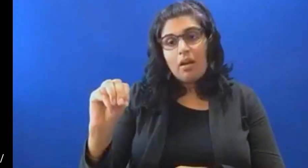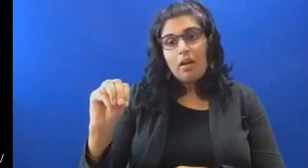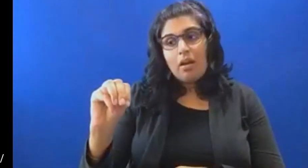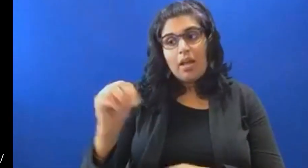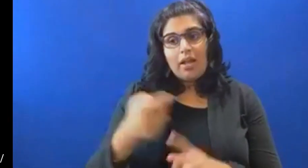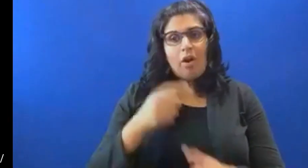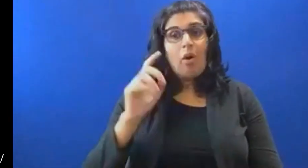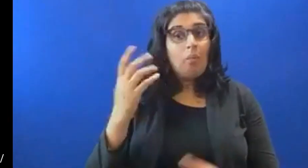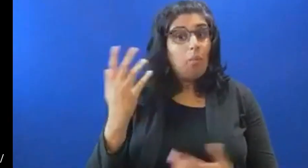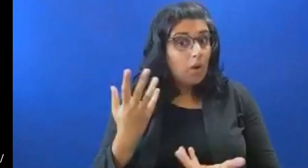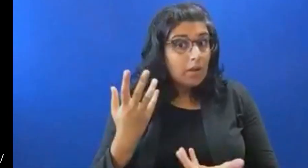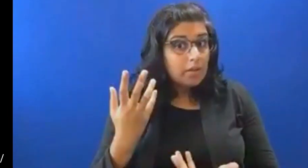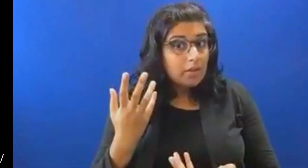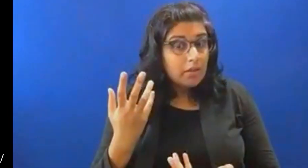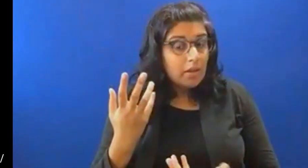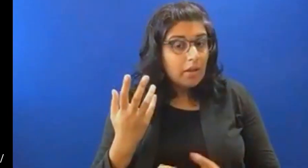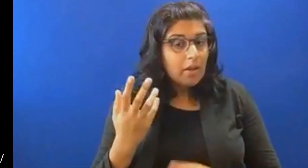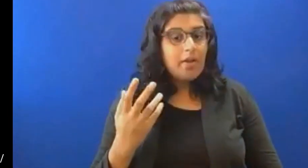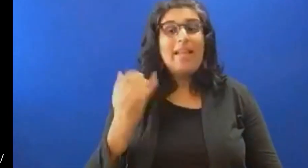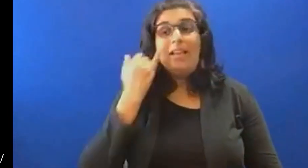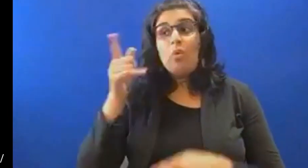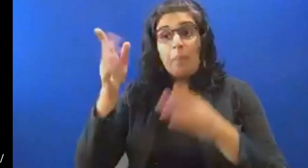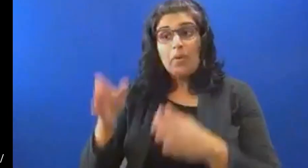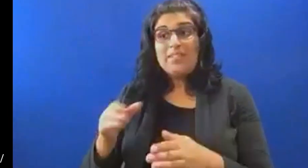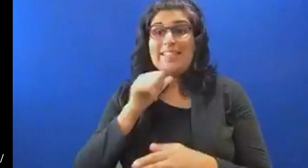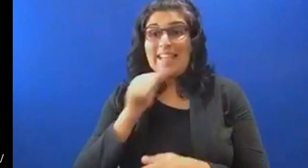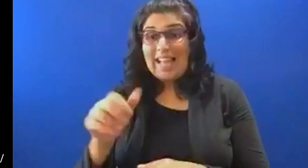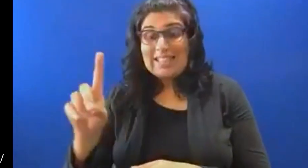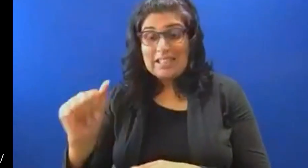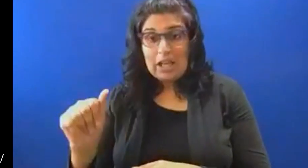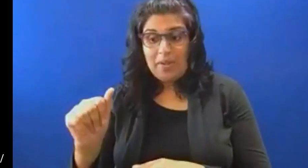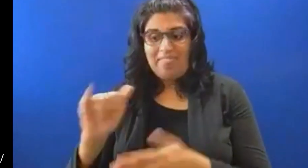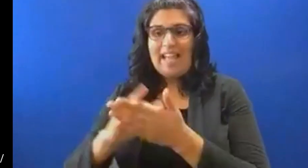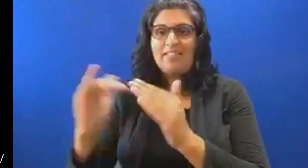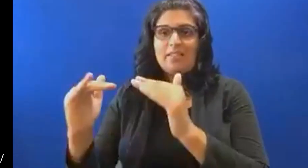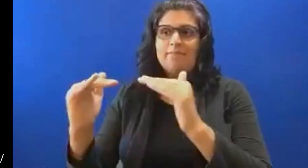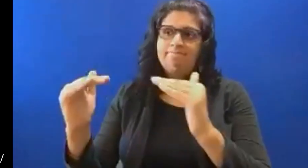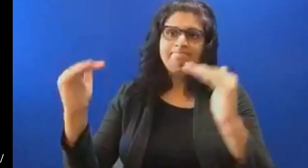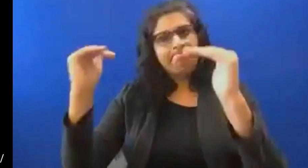that being non-disabled is the norm, is the standard. But who decided that, right?